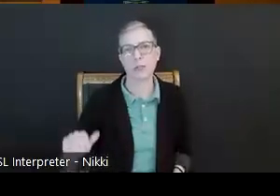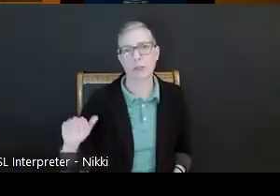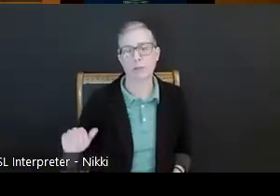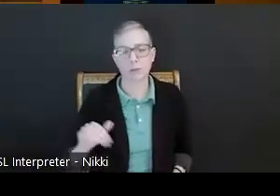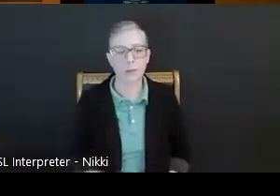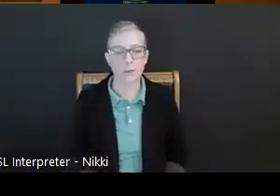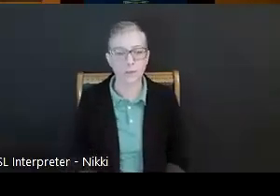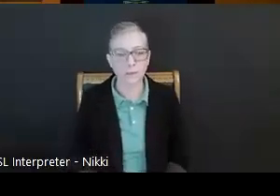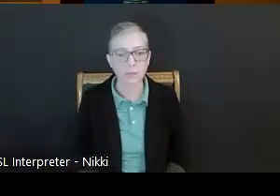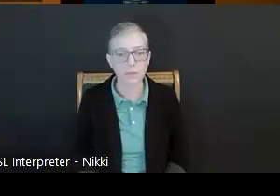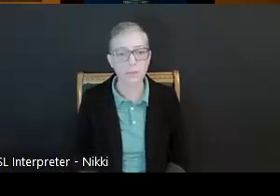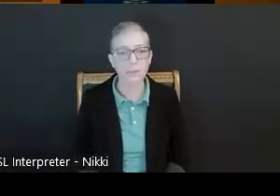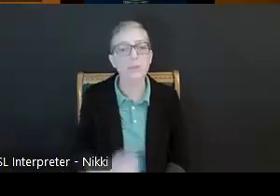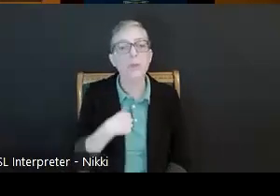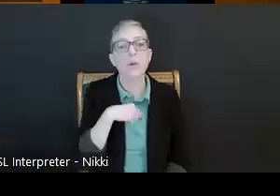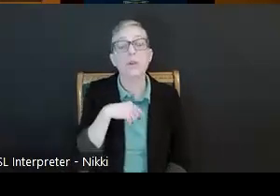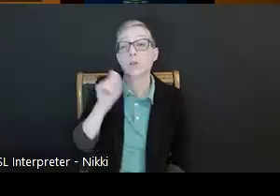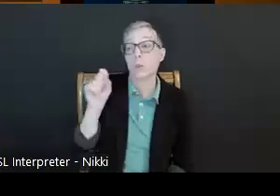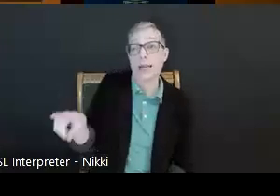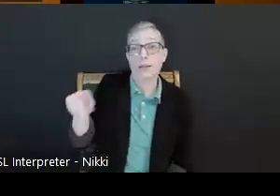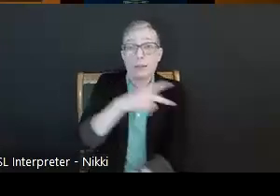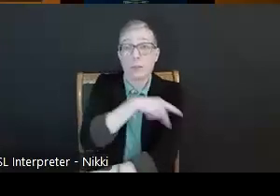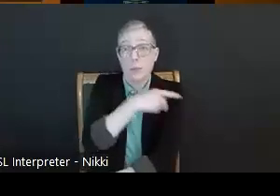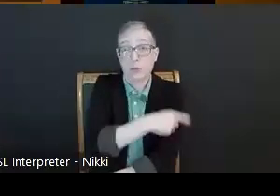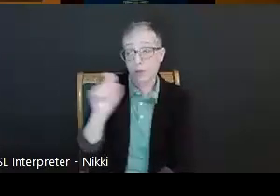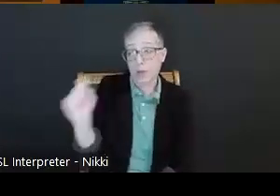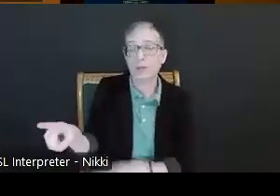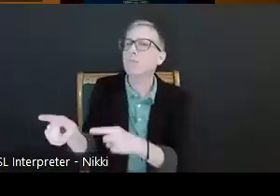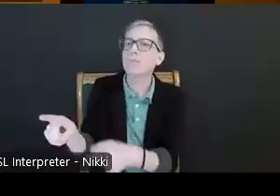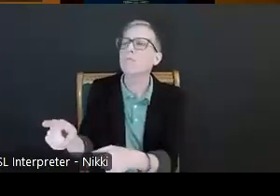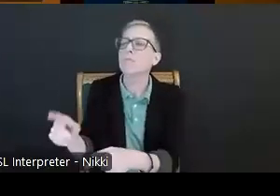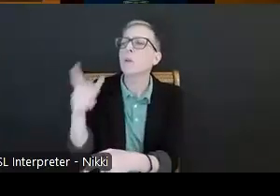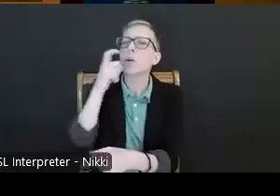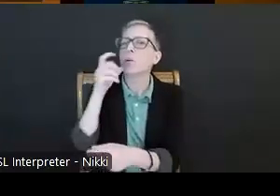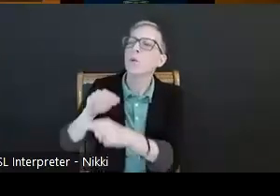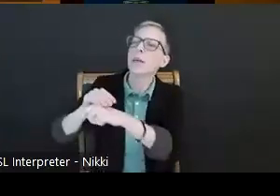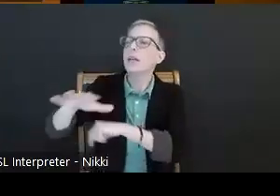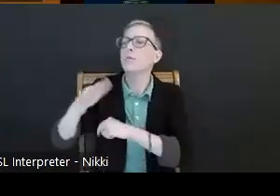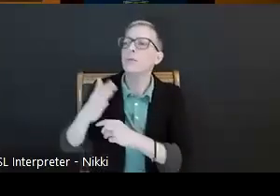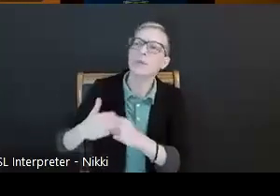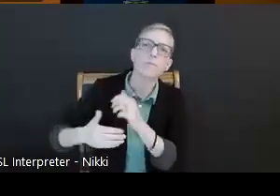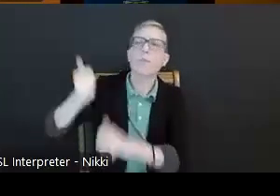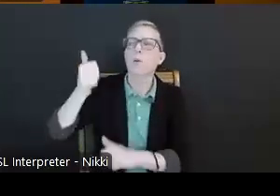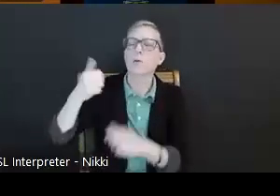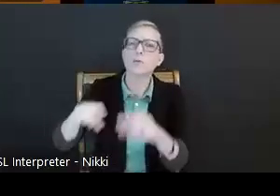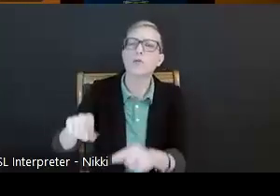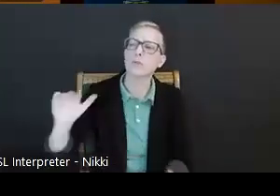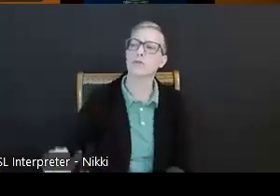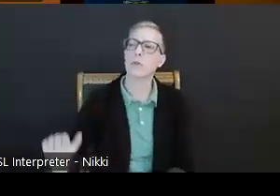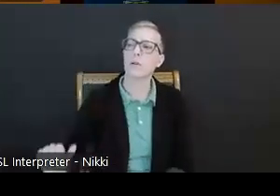prompting the patient to uh share who was most influential during their childhood um and and they